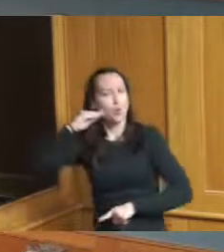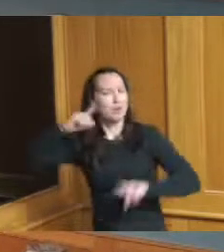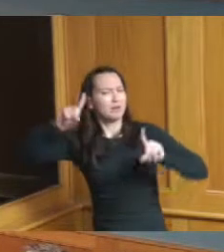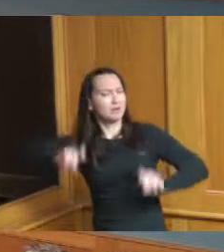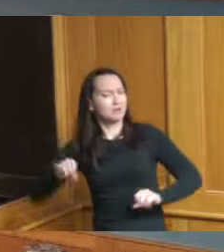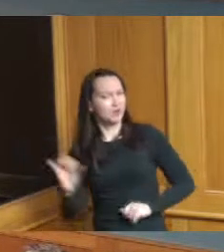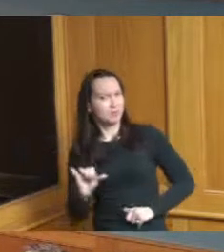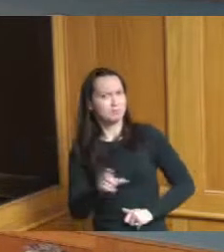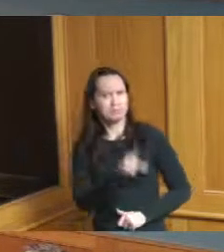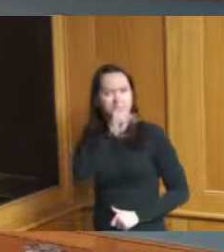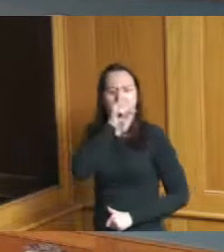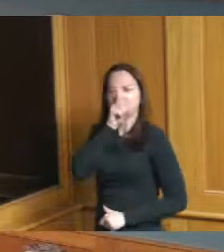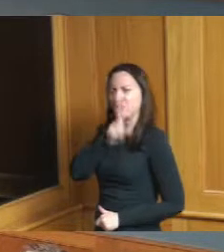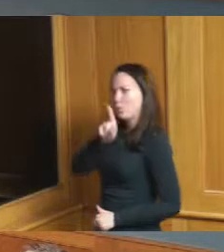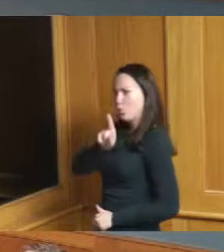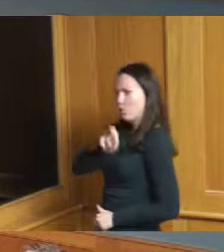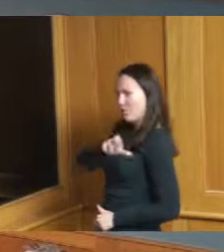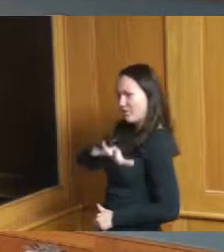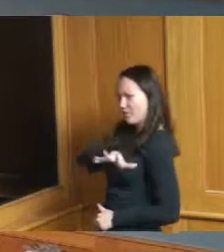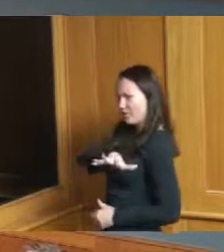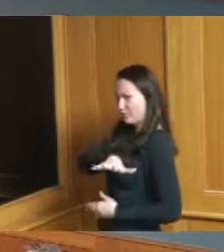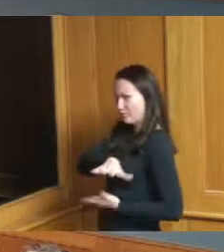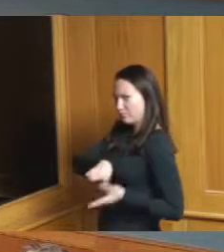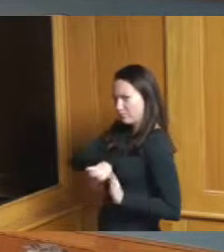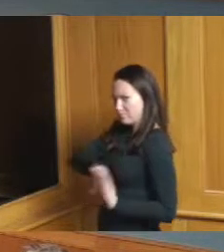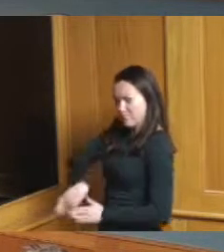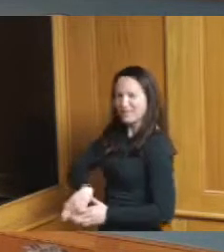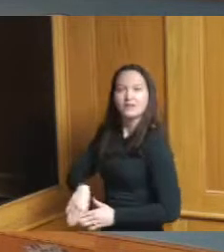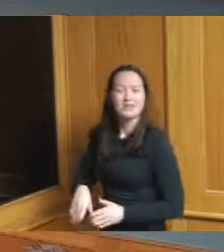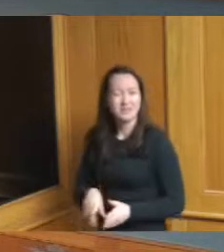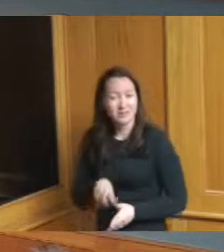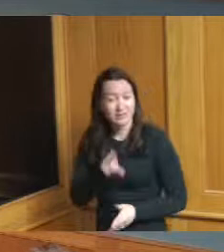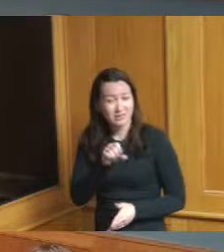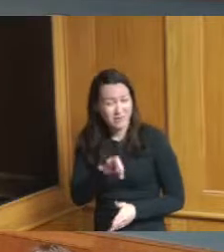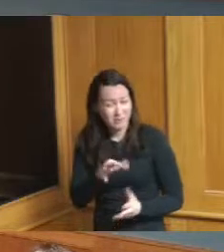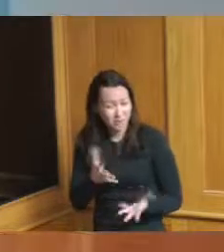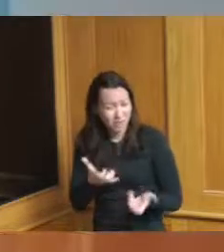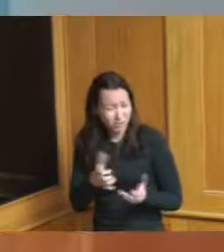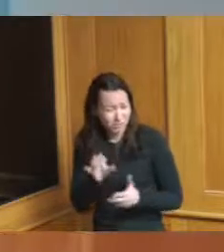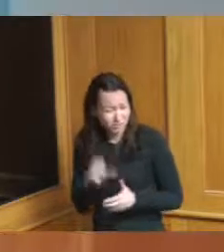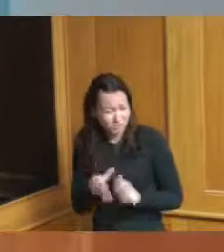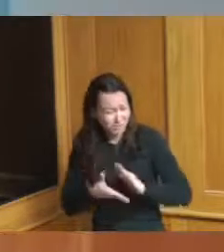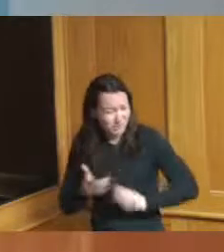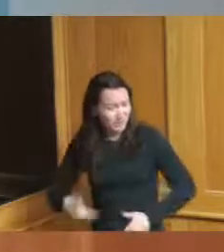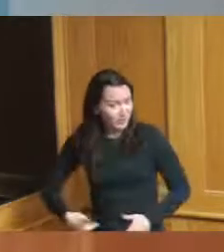was not part of the 1.5 and so it would it's gonna if we want to do that and I feel like we all three